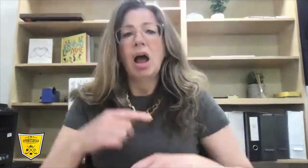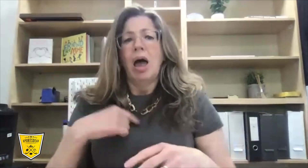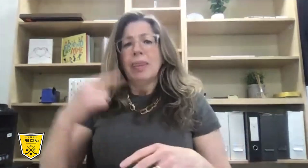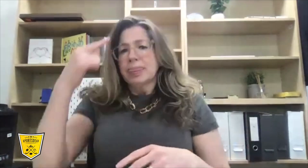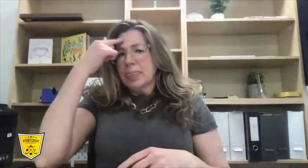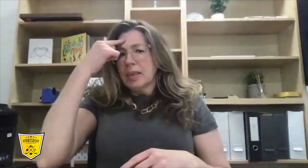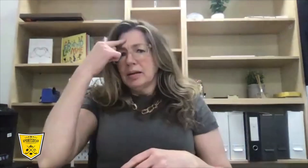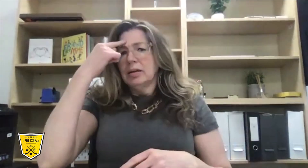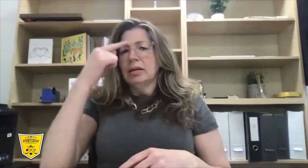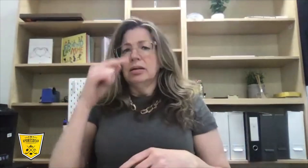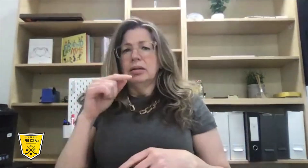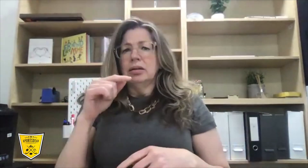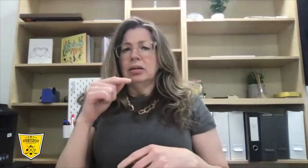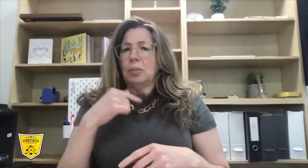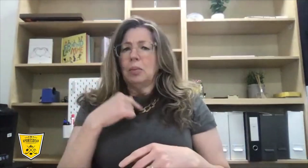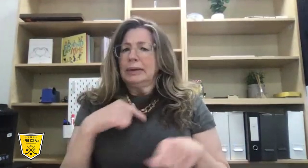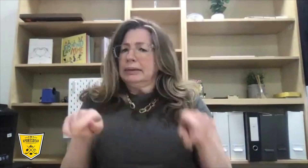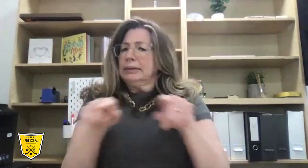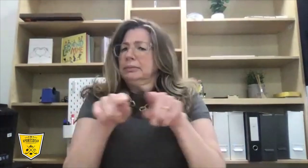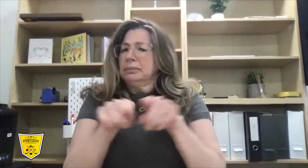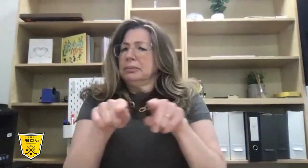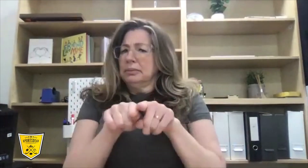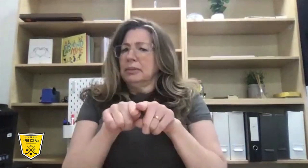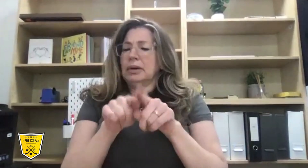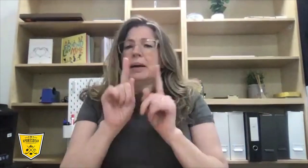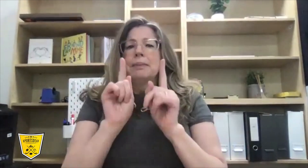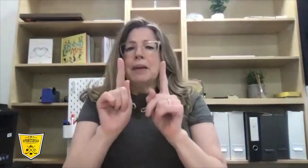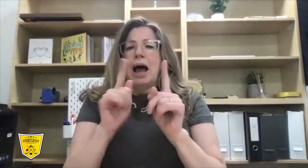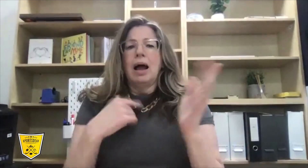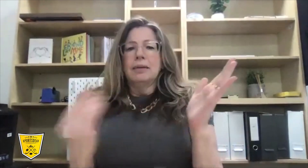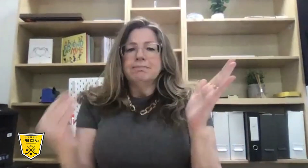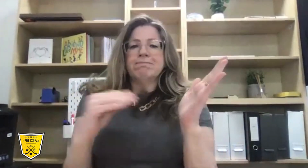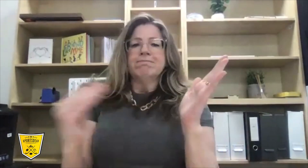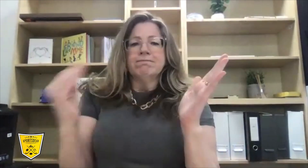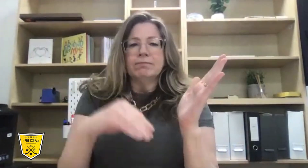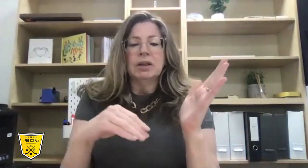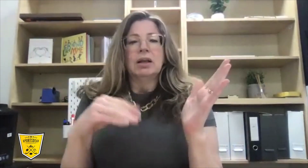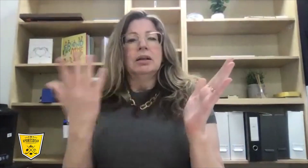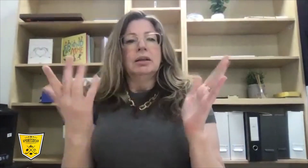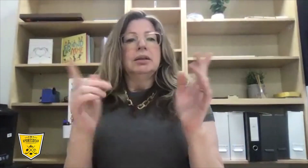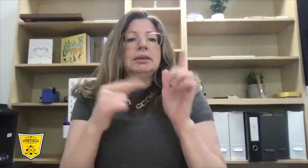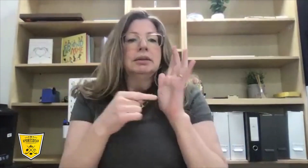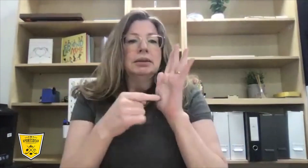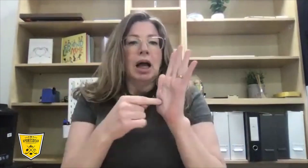I think ours is the same, but we have listed examples